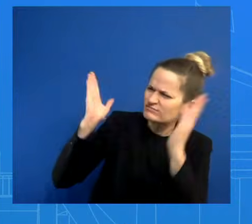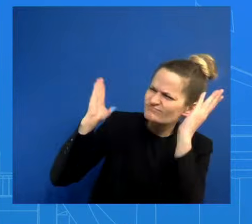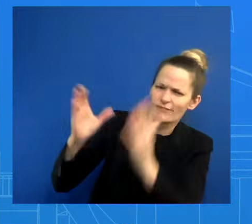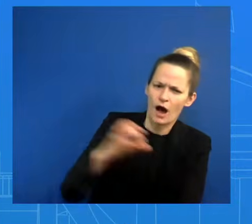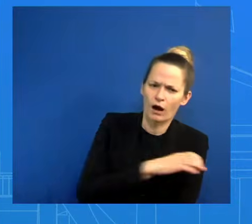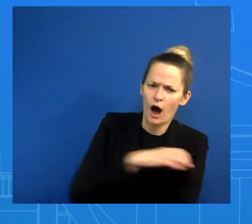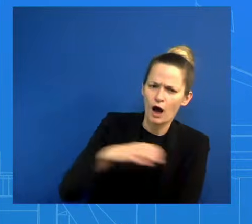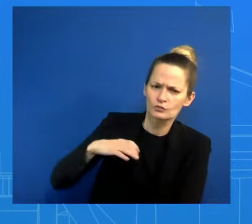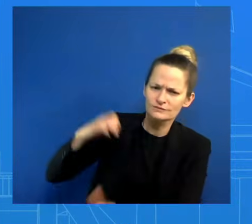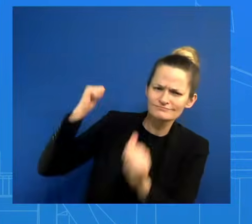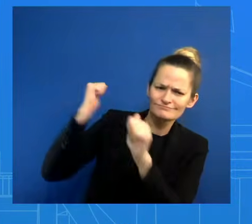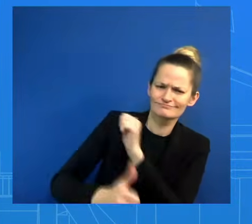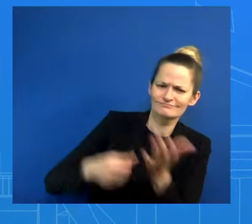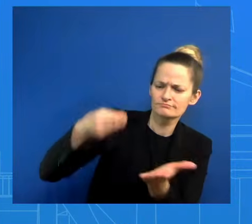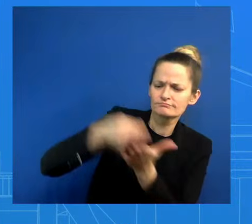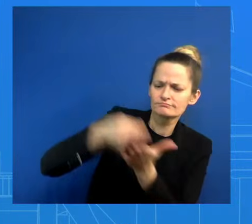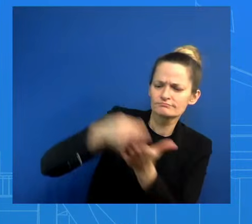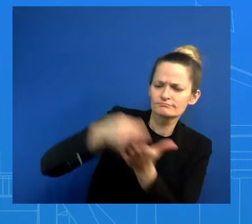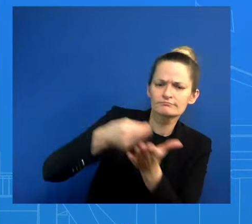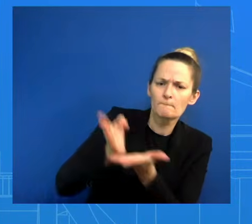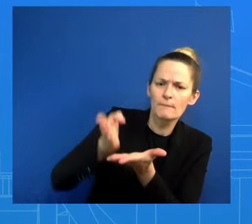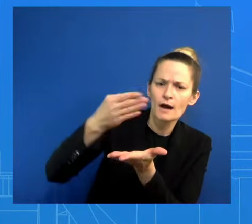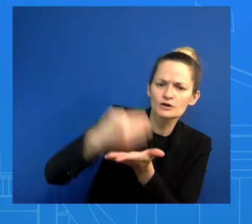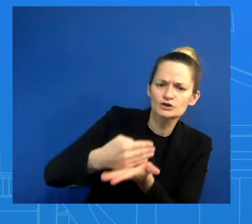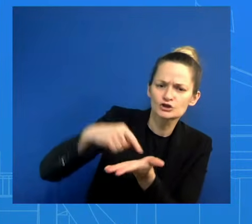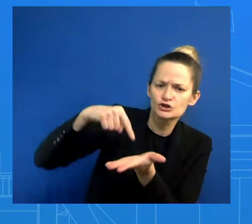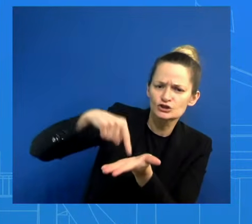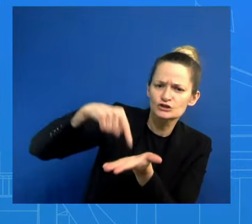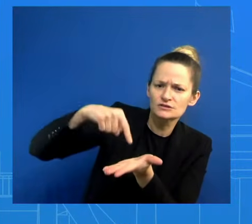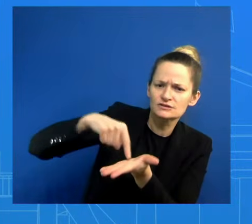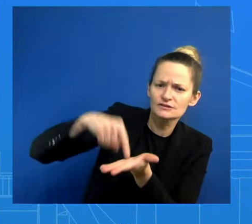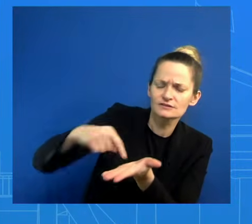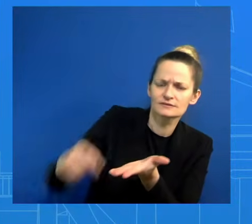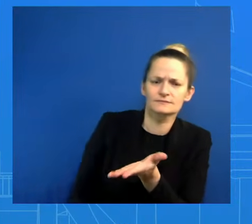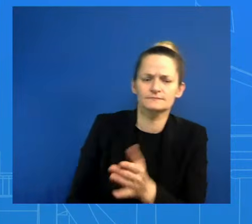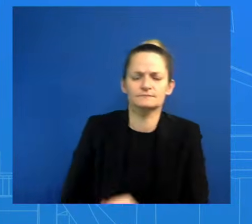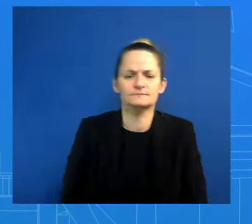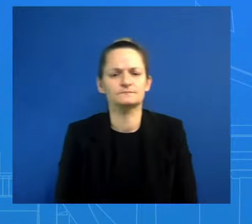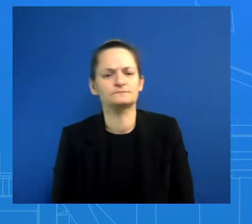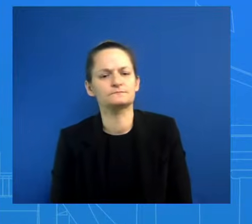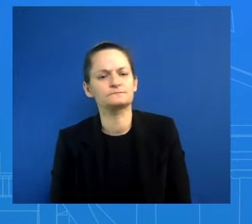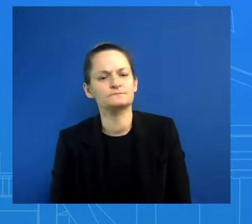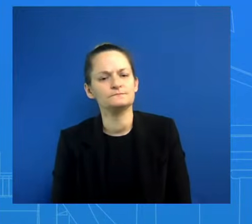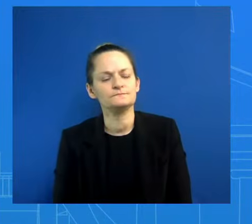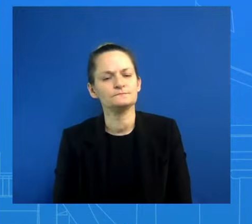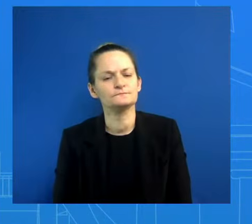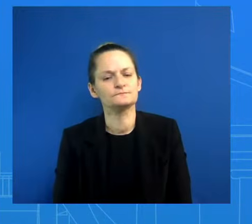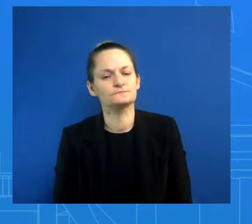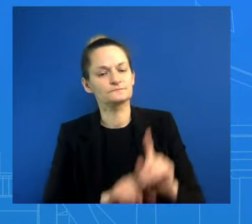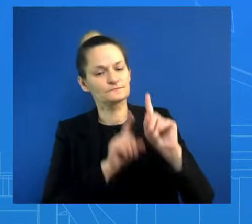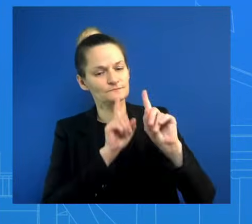getting the government funding done is critical. And it's going to be important. And this is something that we encourage